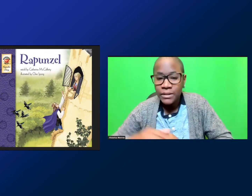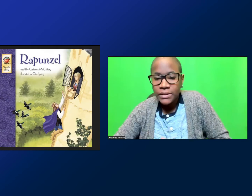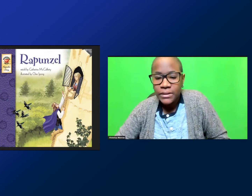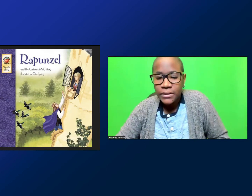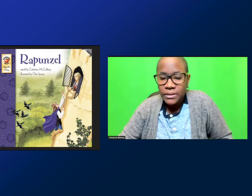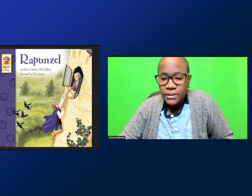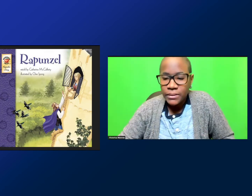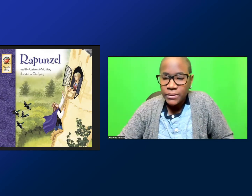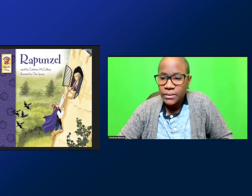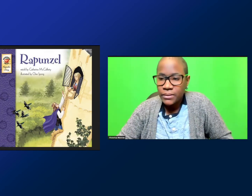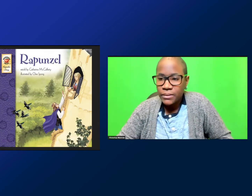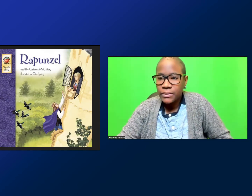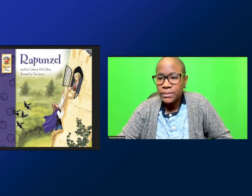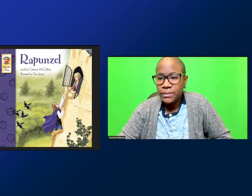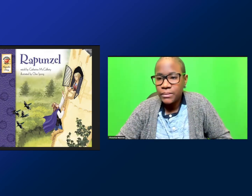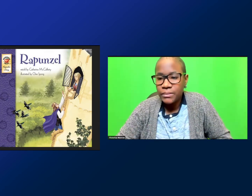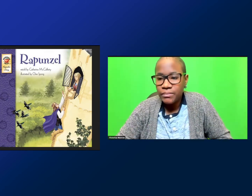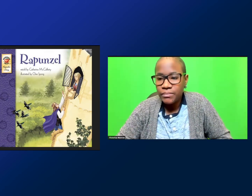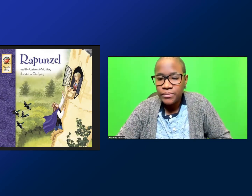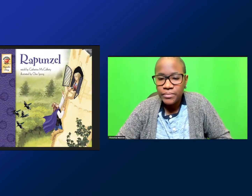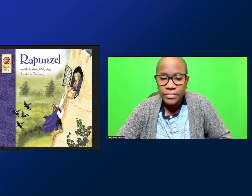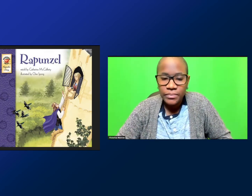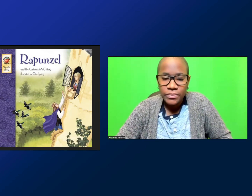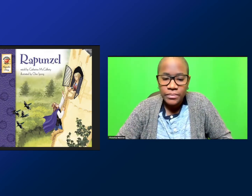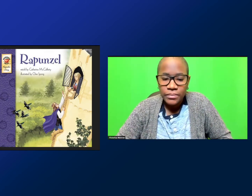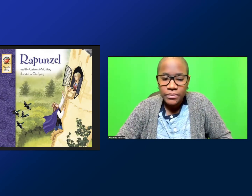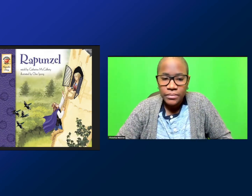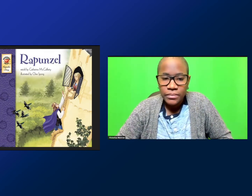blonde hair so really considering the effects on children's self and social identities